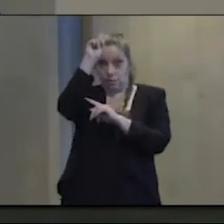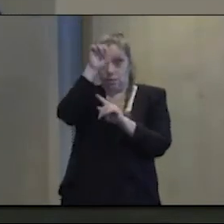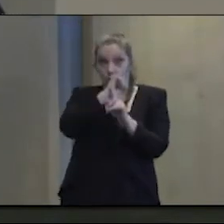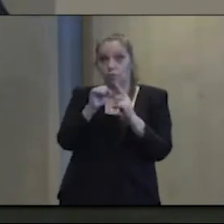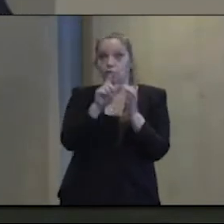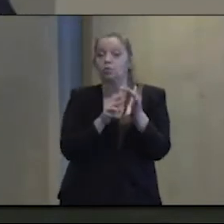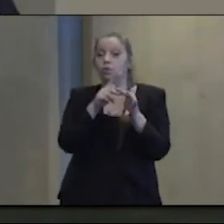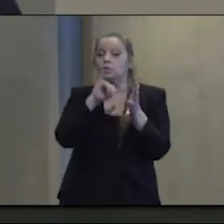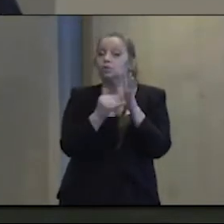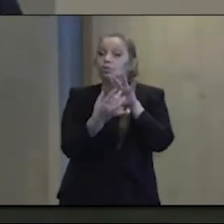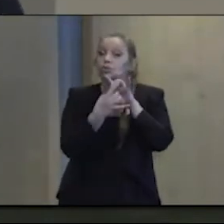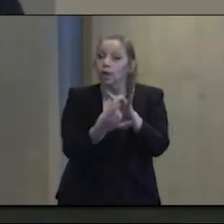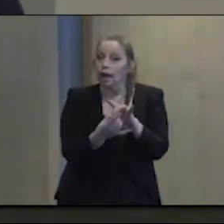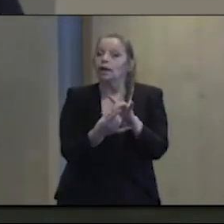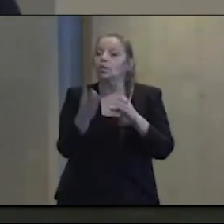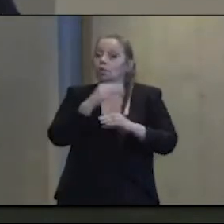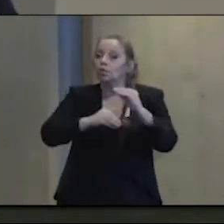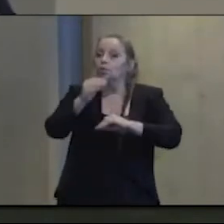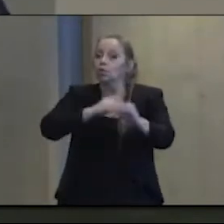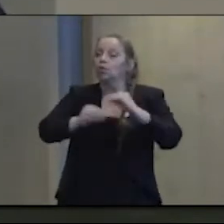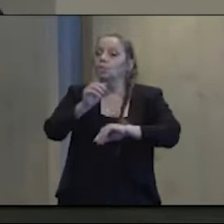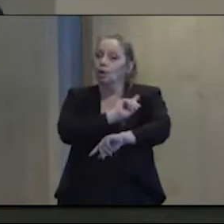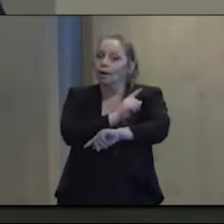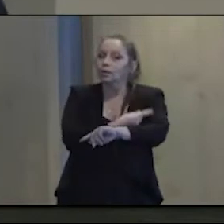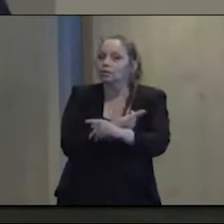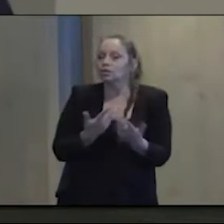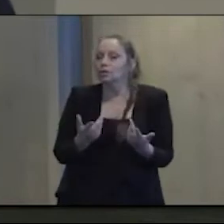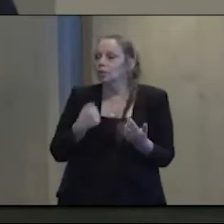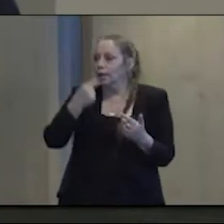associated with renewable energy sources, we can think about the entire life cycle